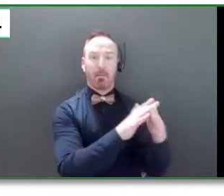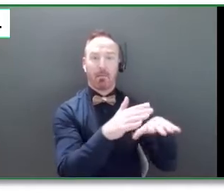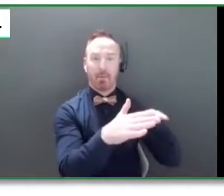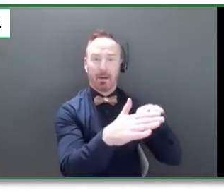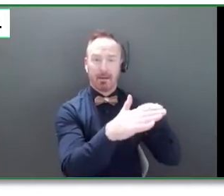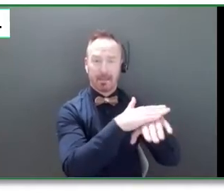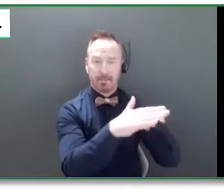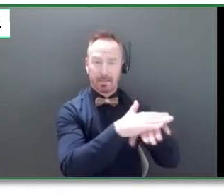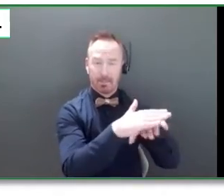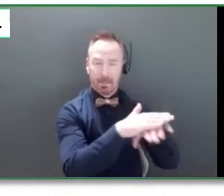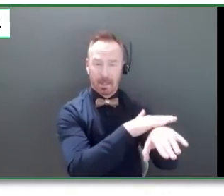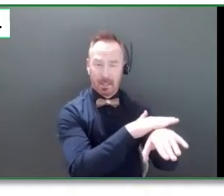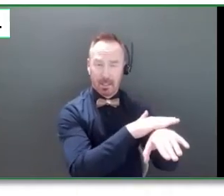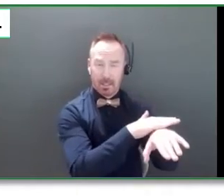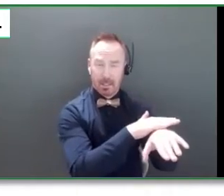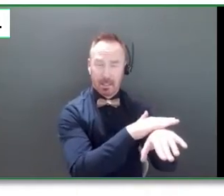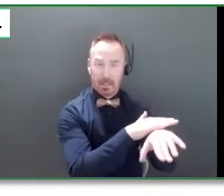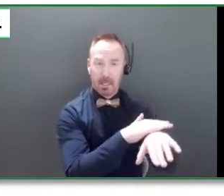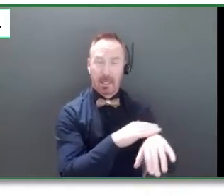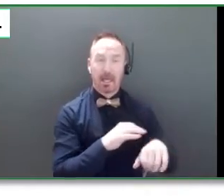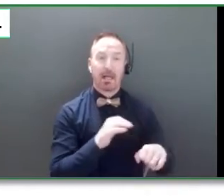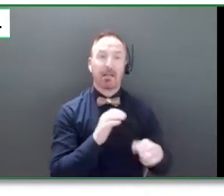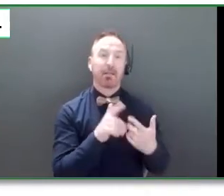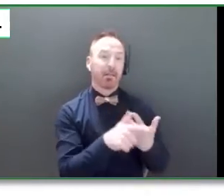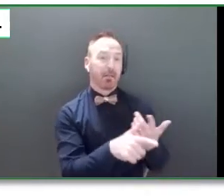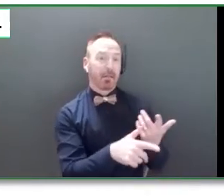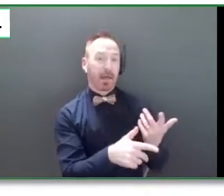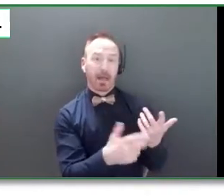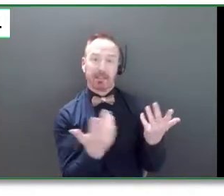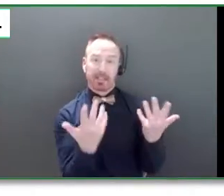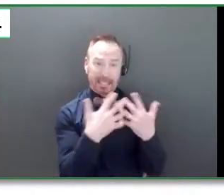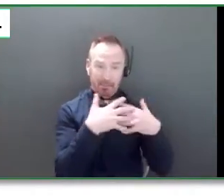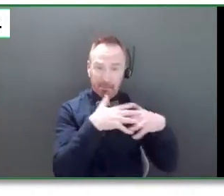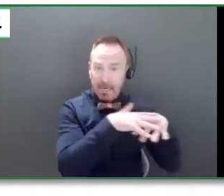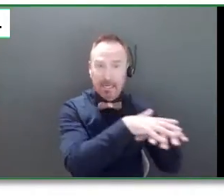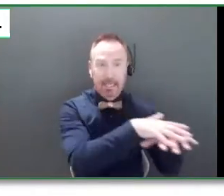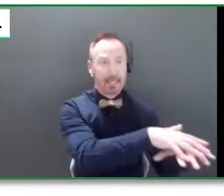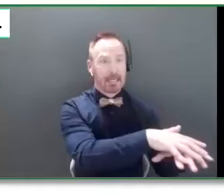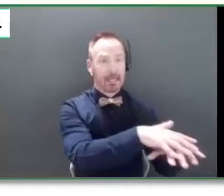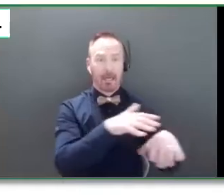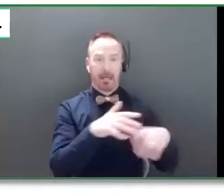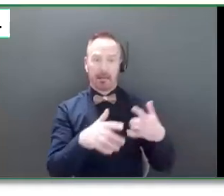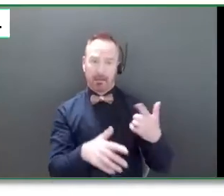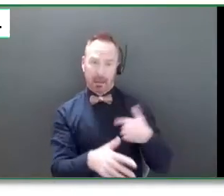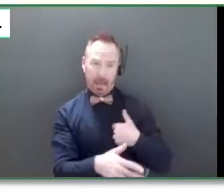integrated in with all their ski runs and trails.